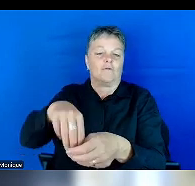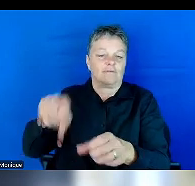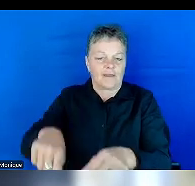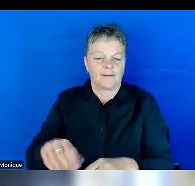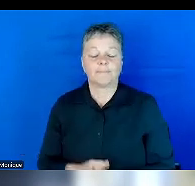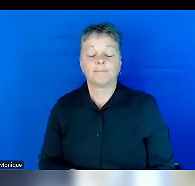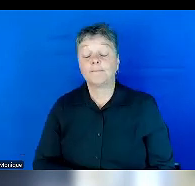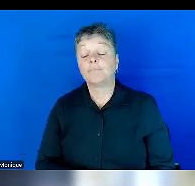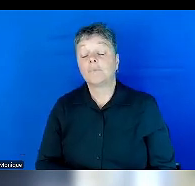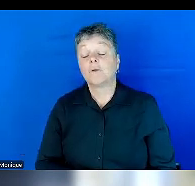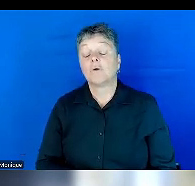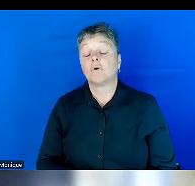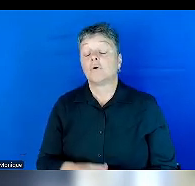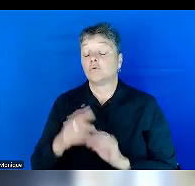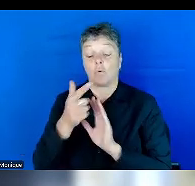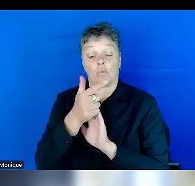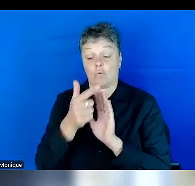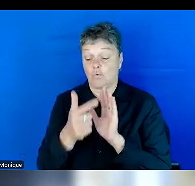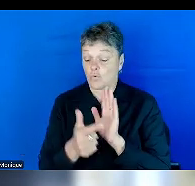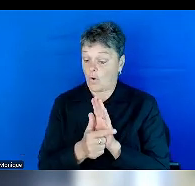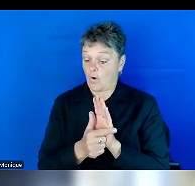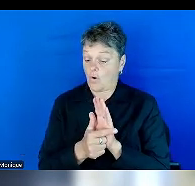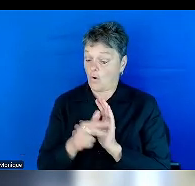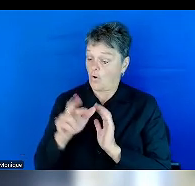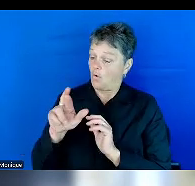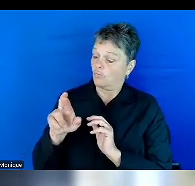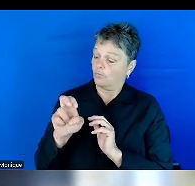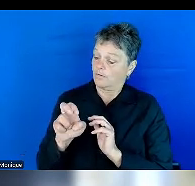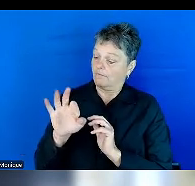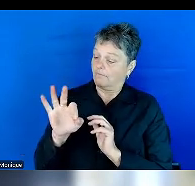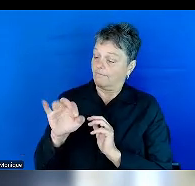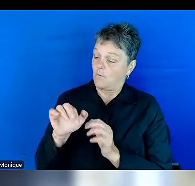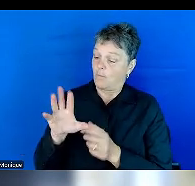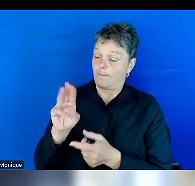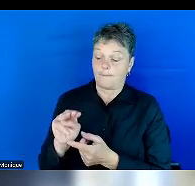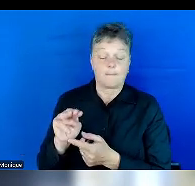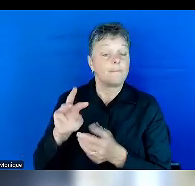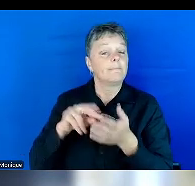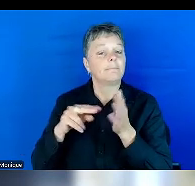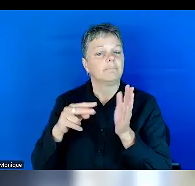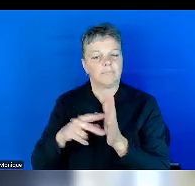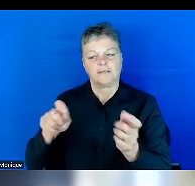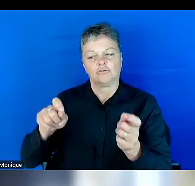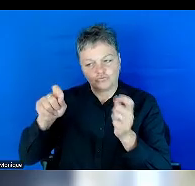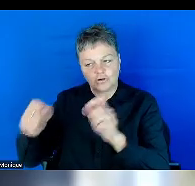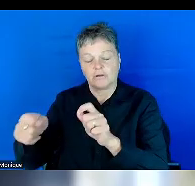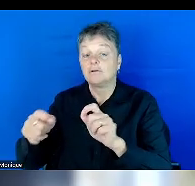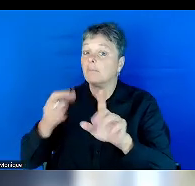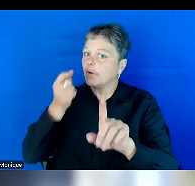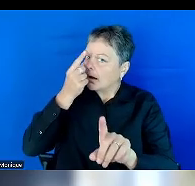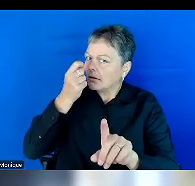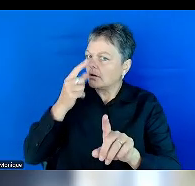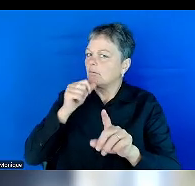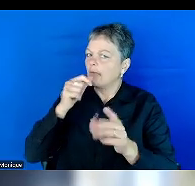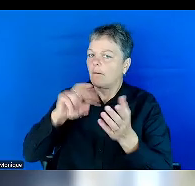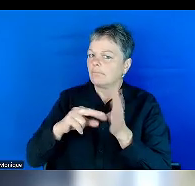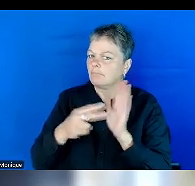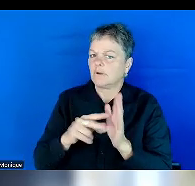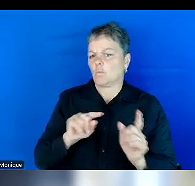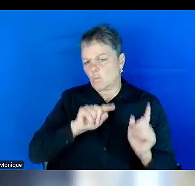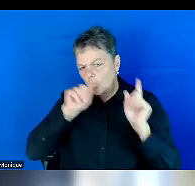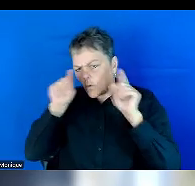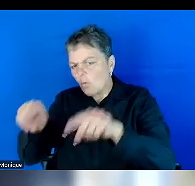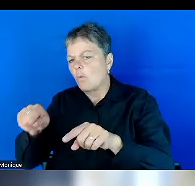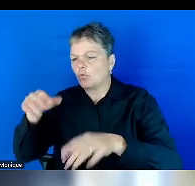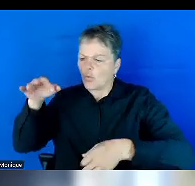the law. Uh, but uh not through litigation, not through going to courts. uh not through a judge